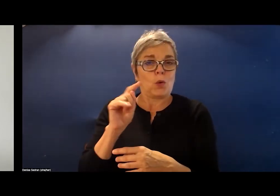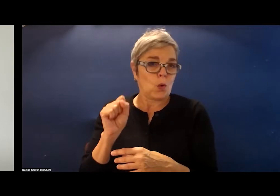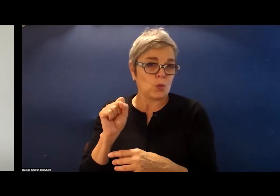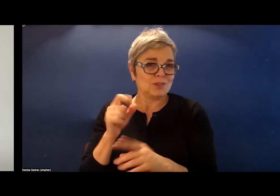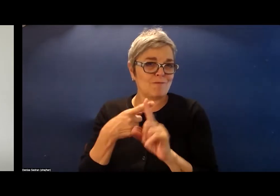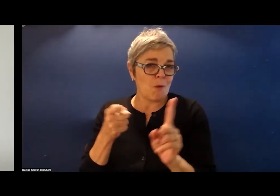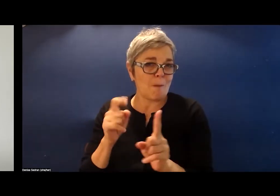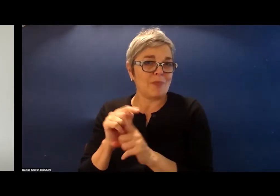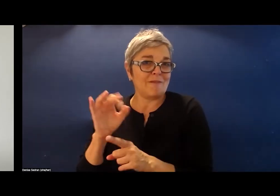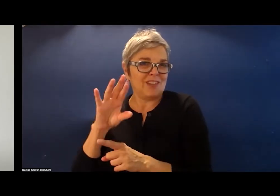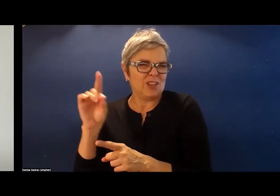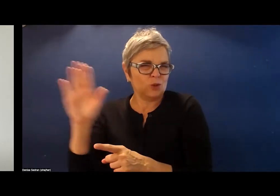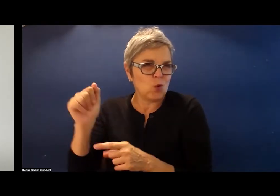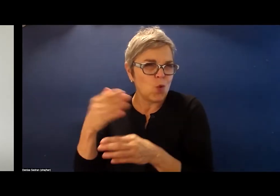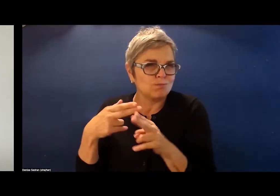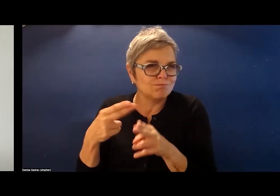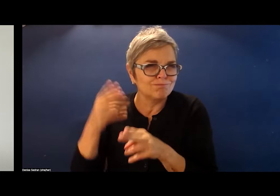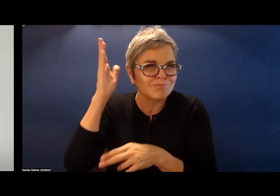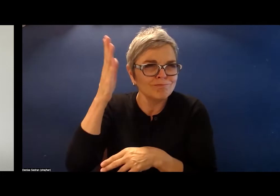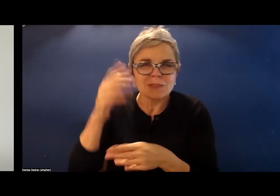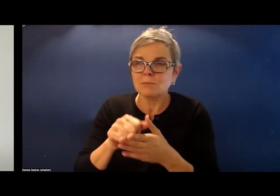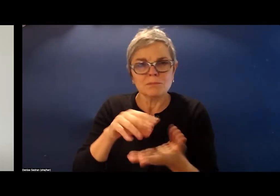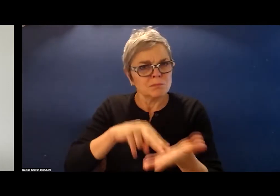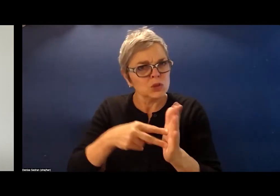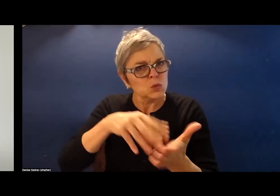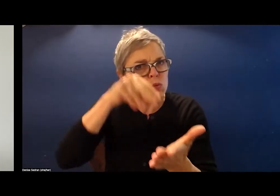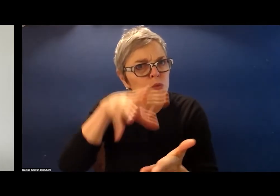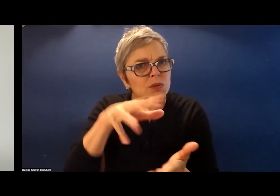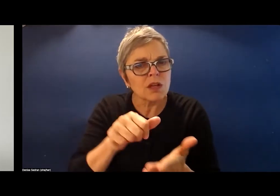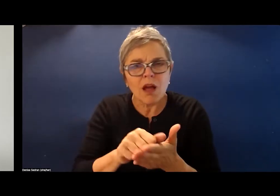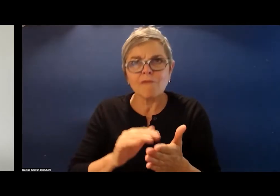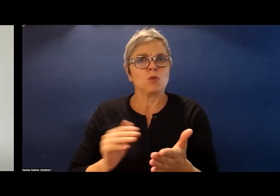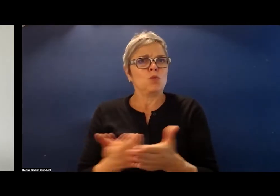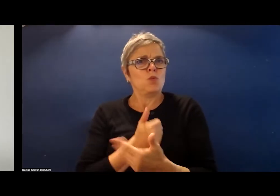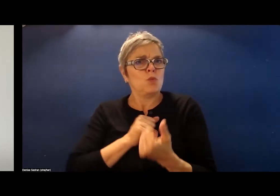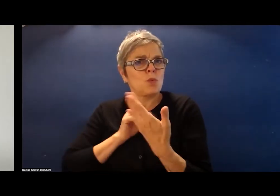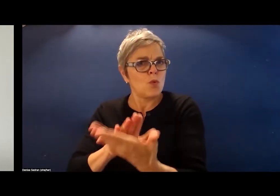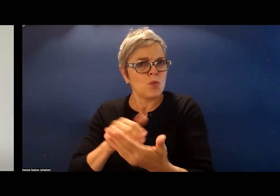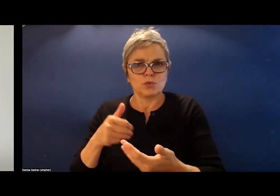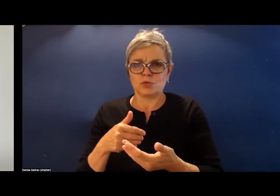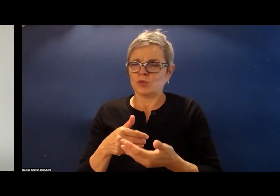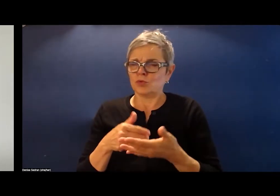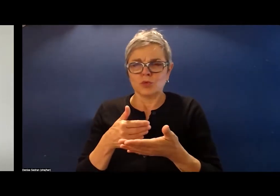in more traditional formal arts institutions some of the ways in which we come to recognize collecting